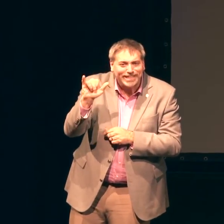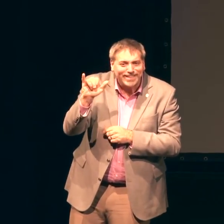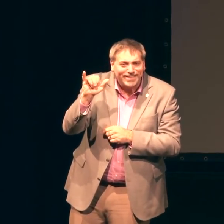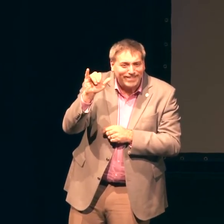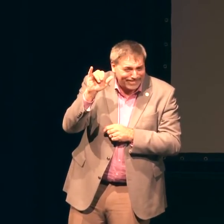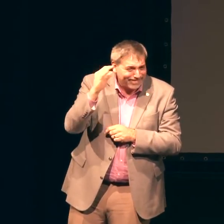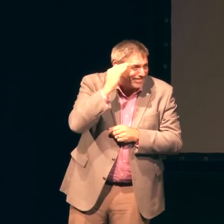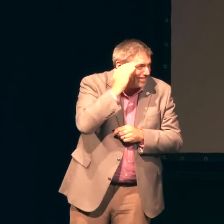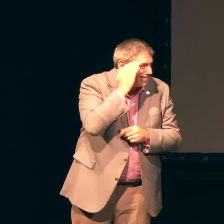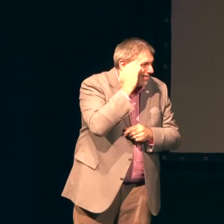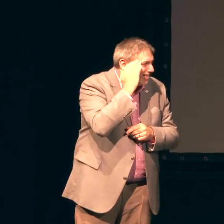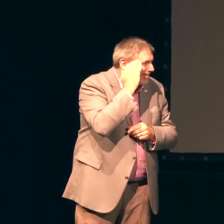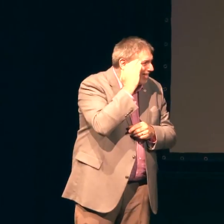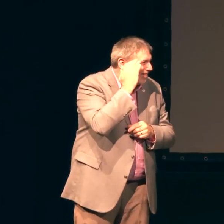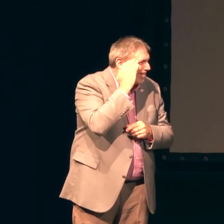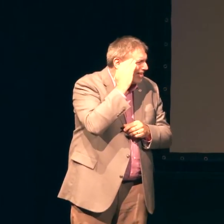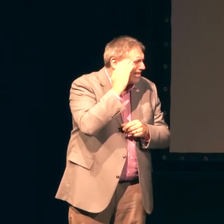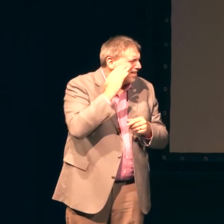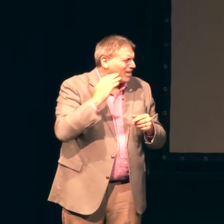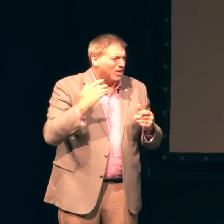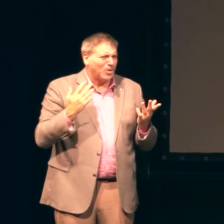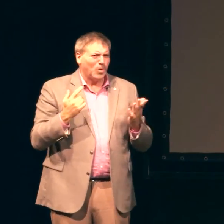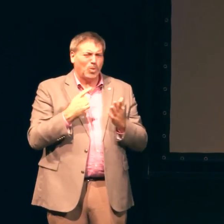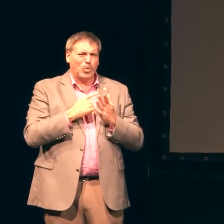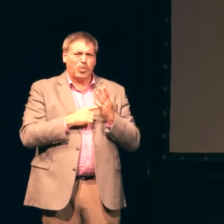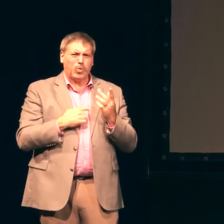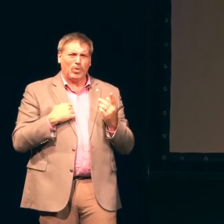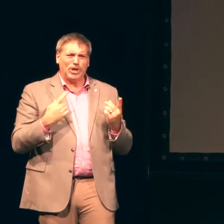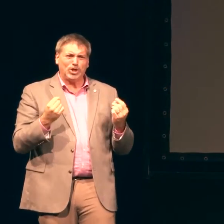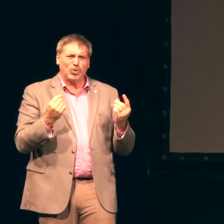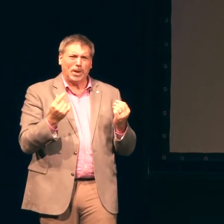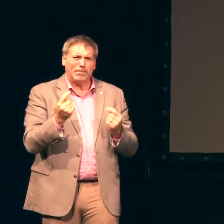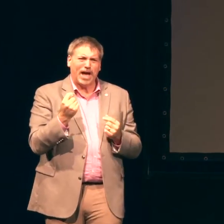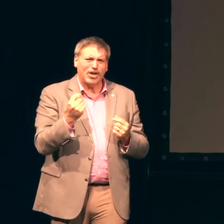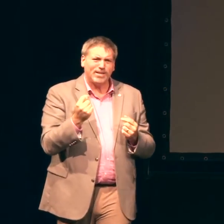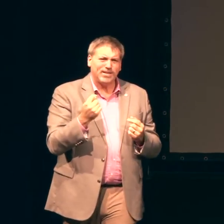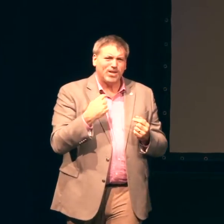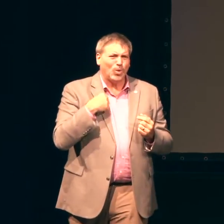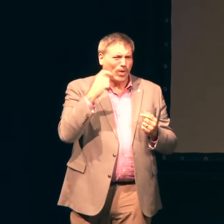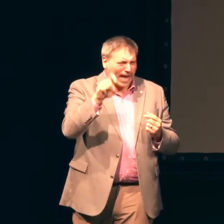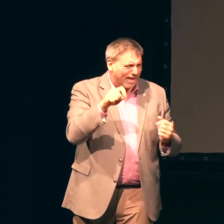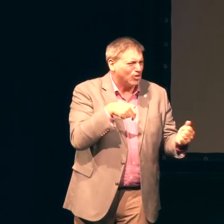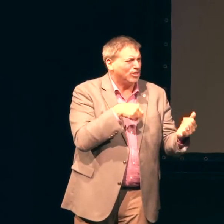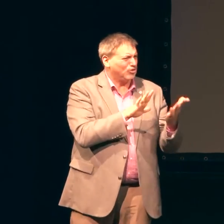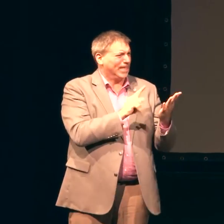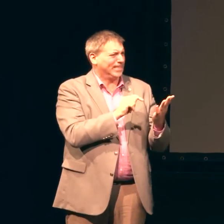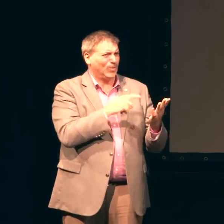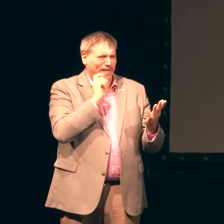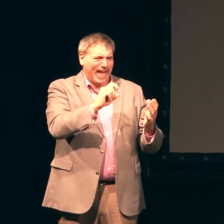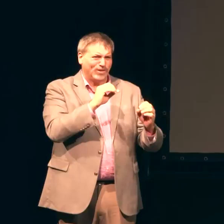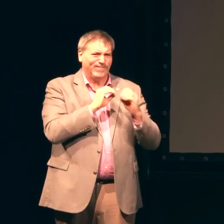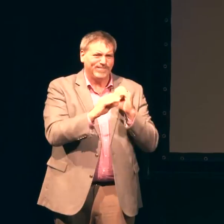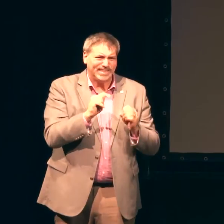people down. You know what I mean by crab theory? What are we doing about it? We need